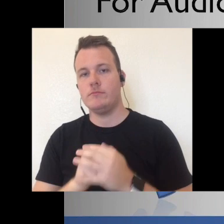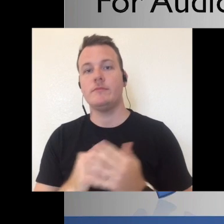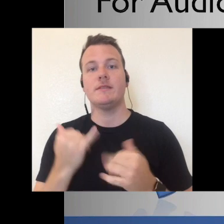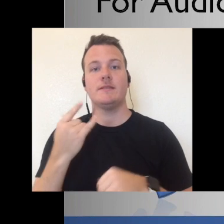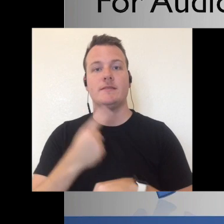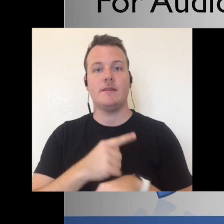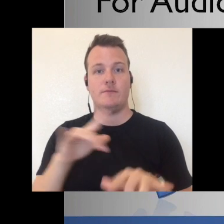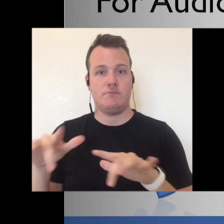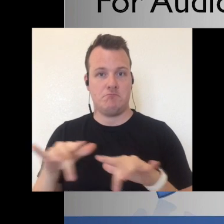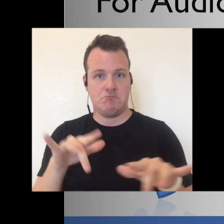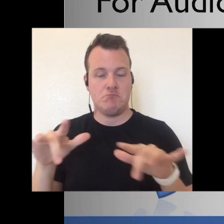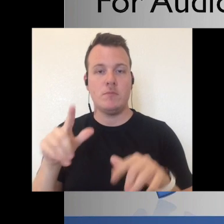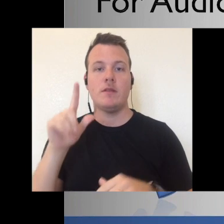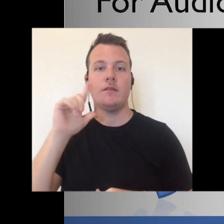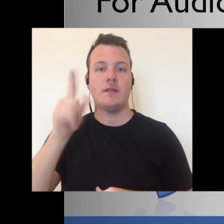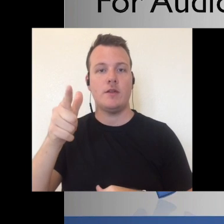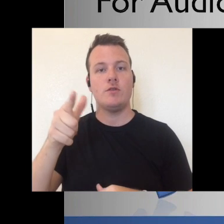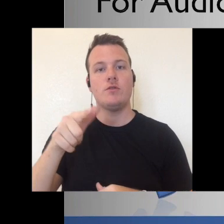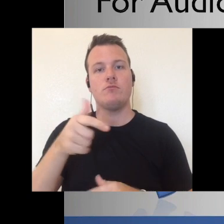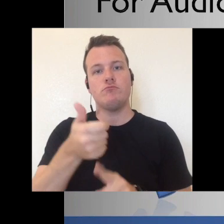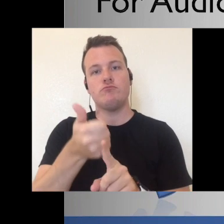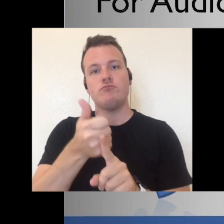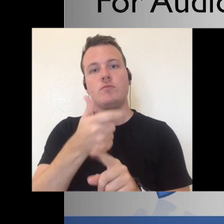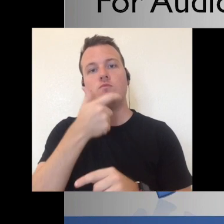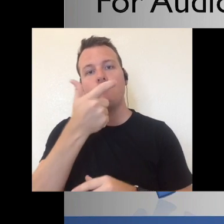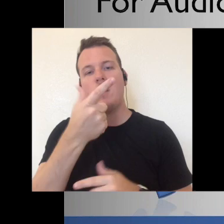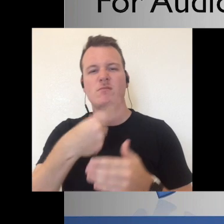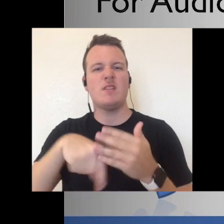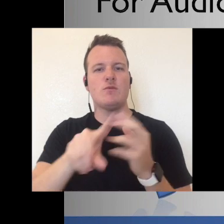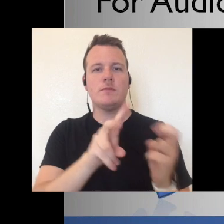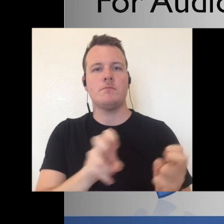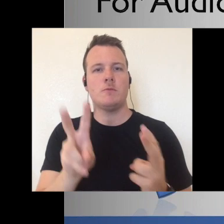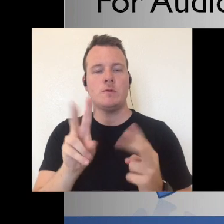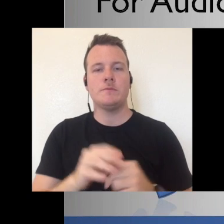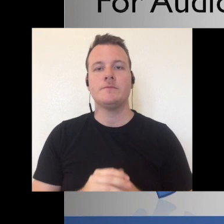and will be available for online view next week. At this time it is my pleasure